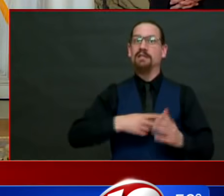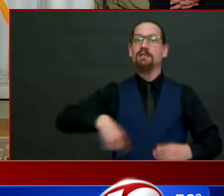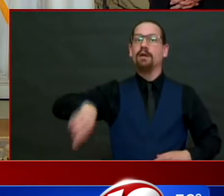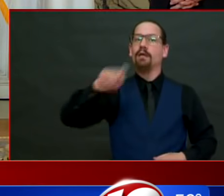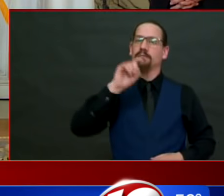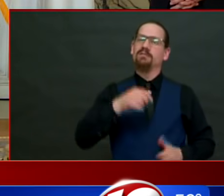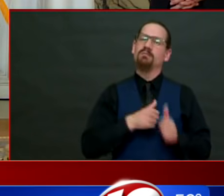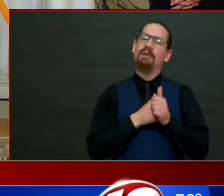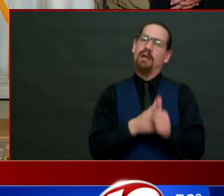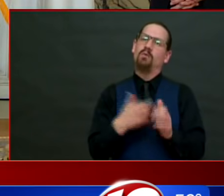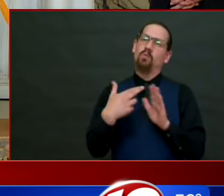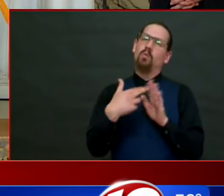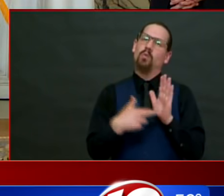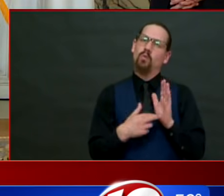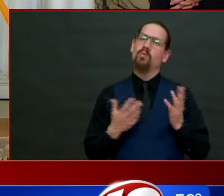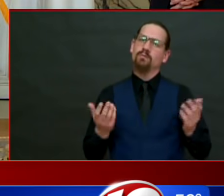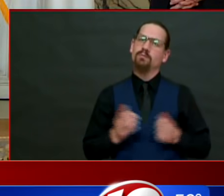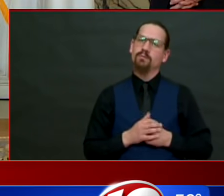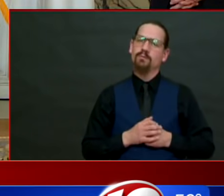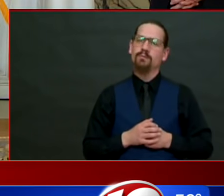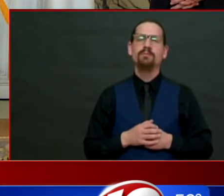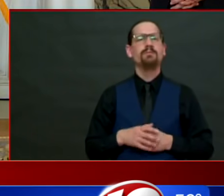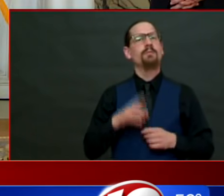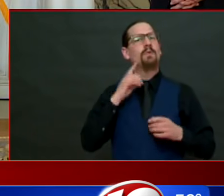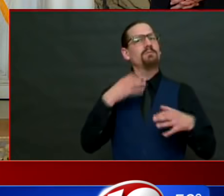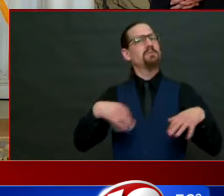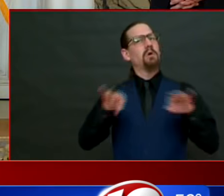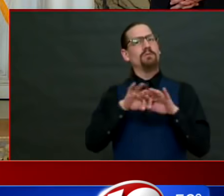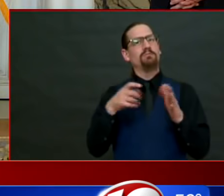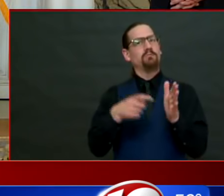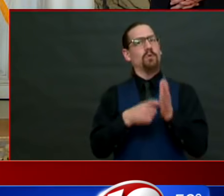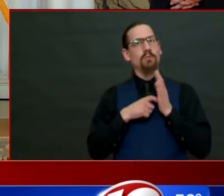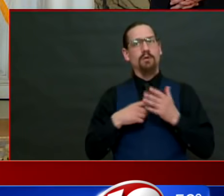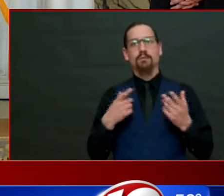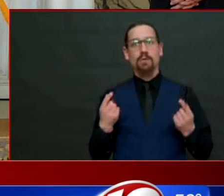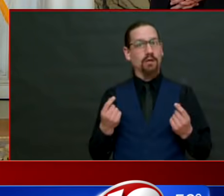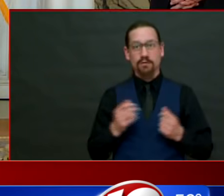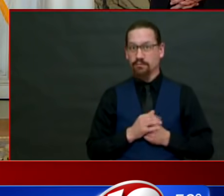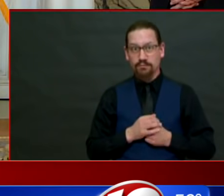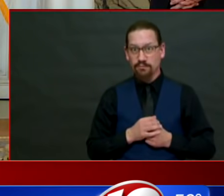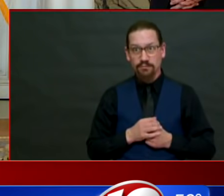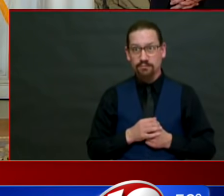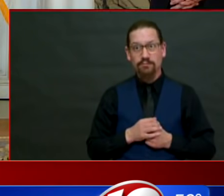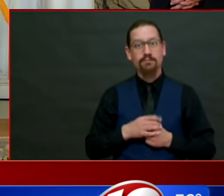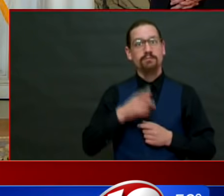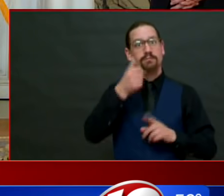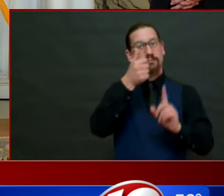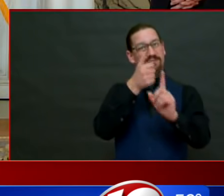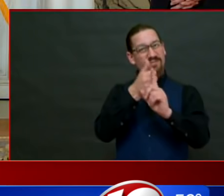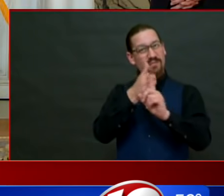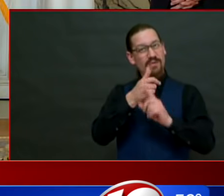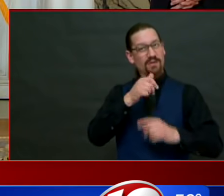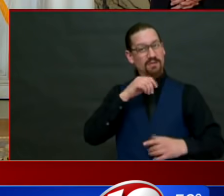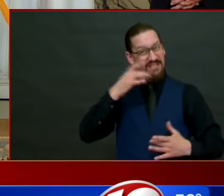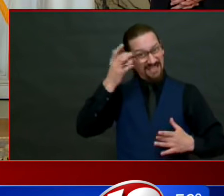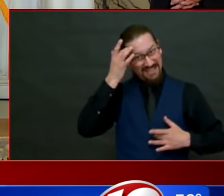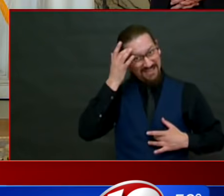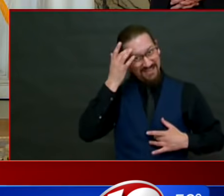MONTHS WE ARE DEALING WITH CORONAVIRUS. THE REQUIREMENTS WOULD BE ALONG